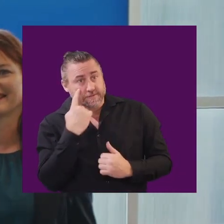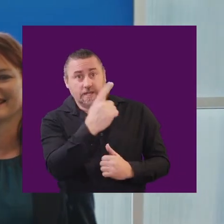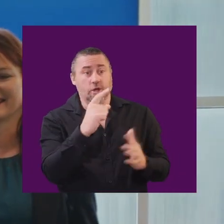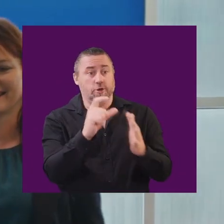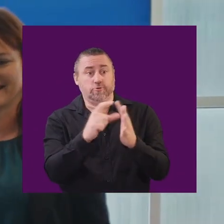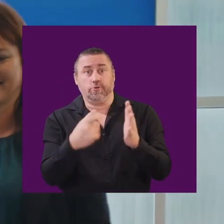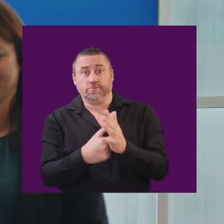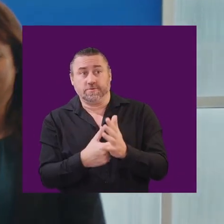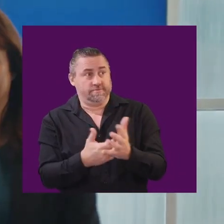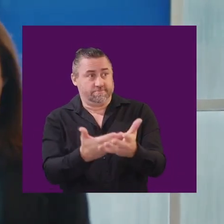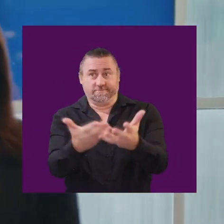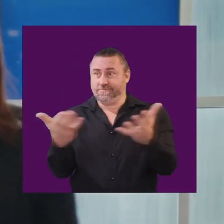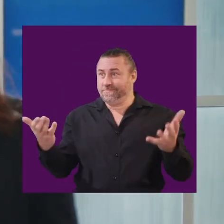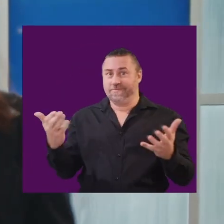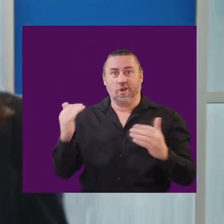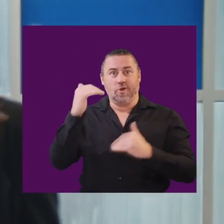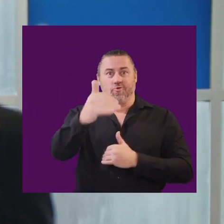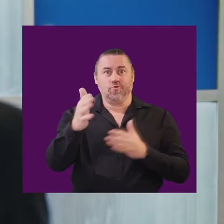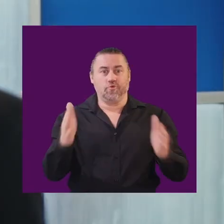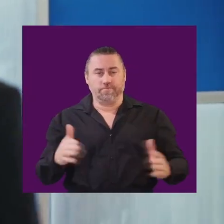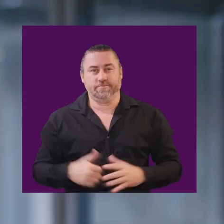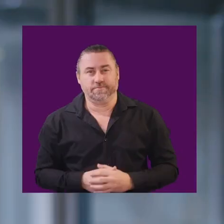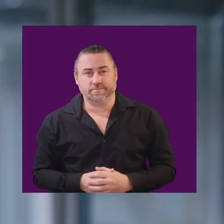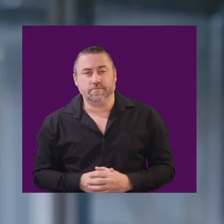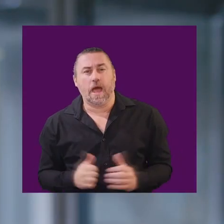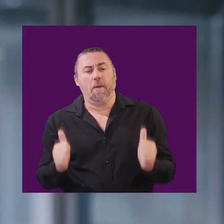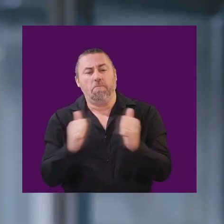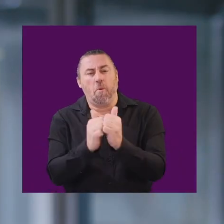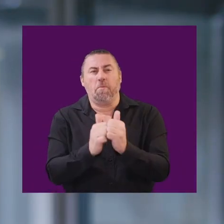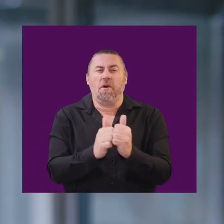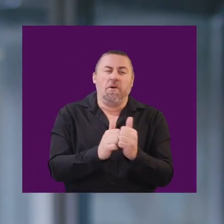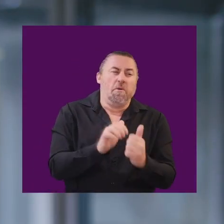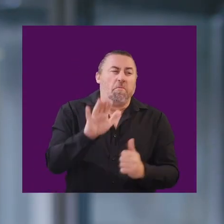you'll see the doctor in the consulting room. Our appointments run for up to